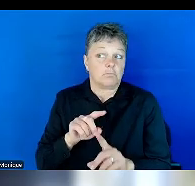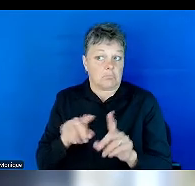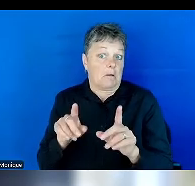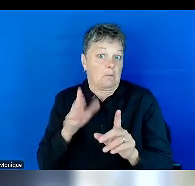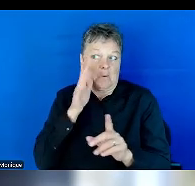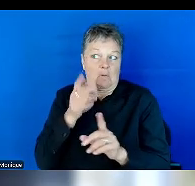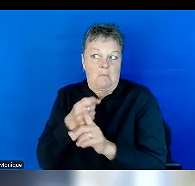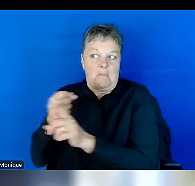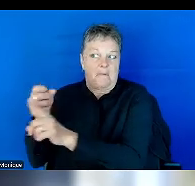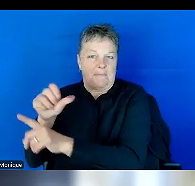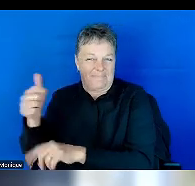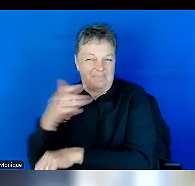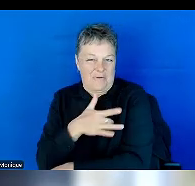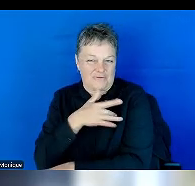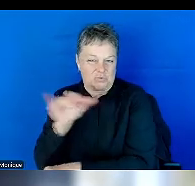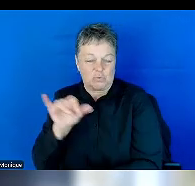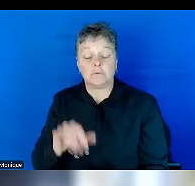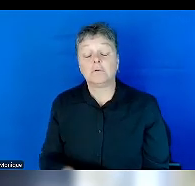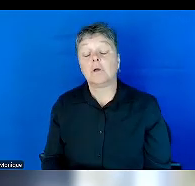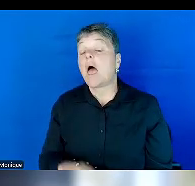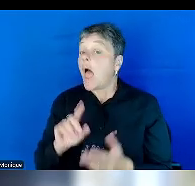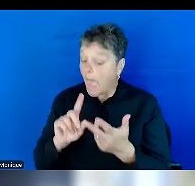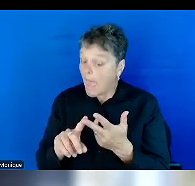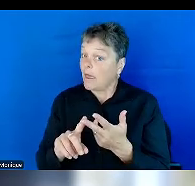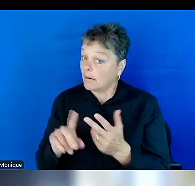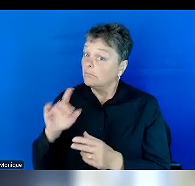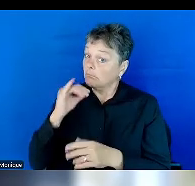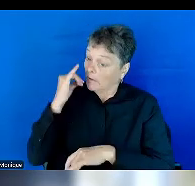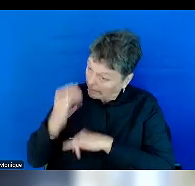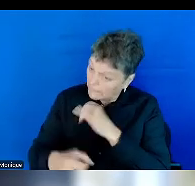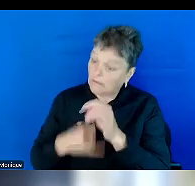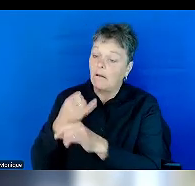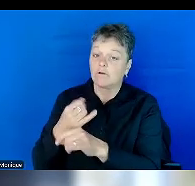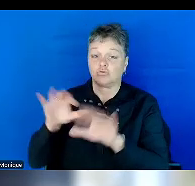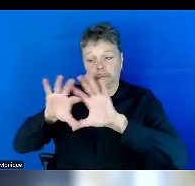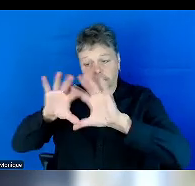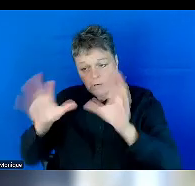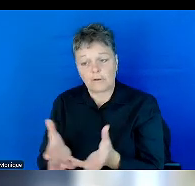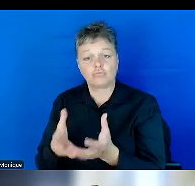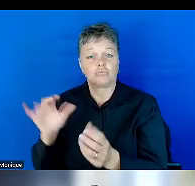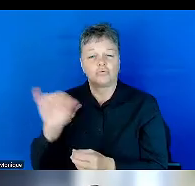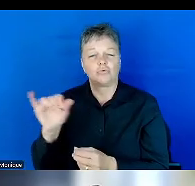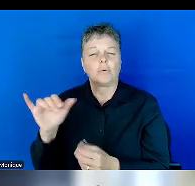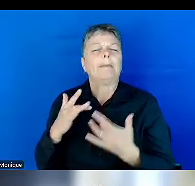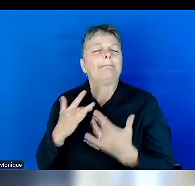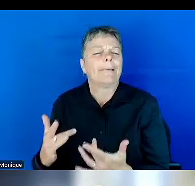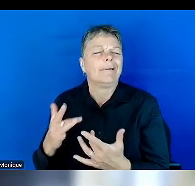also do a lot of international work as well related specifically to human rights issues.